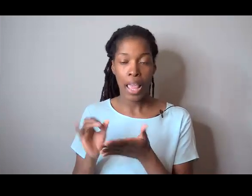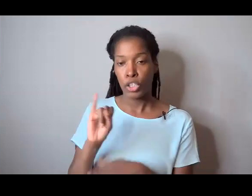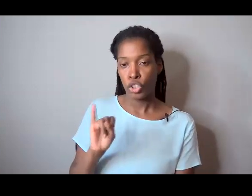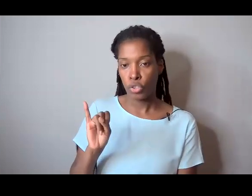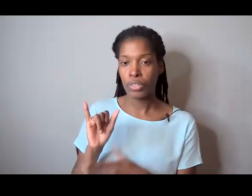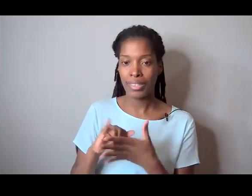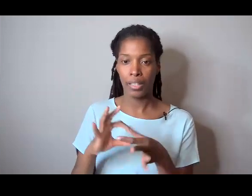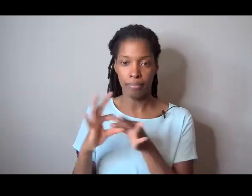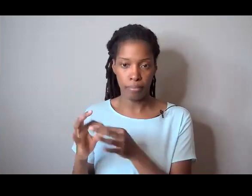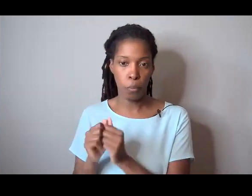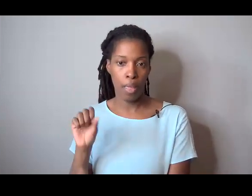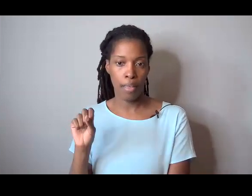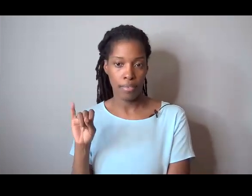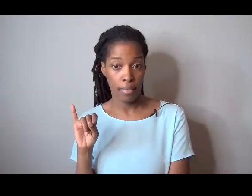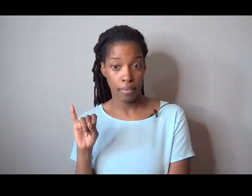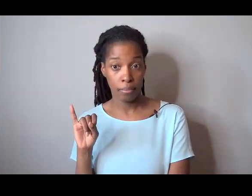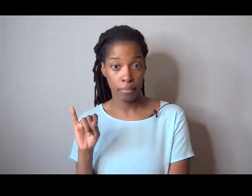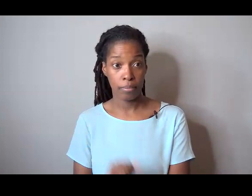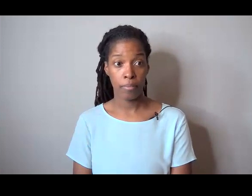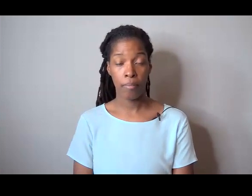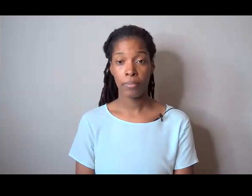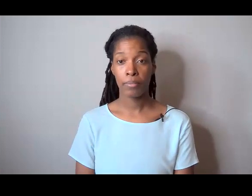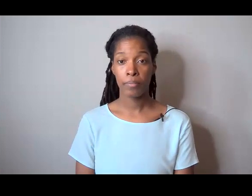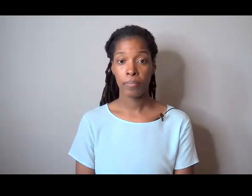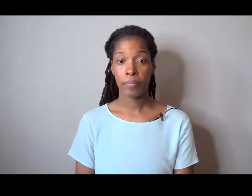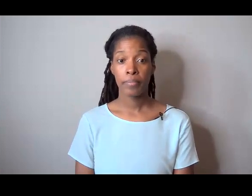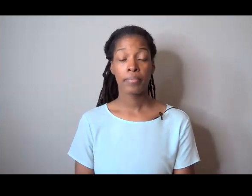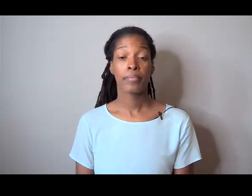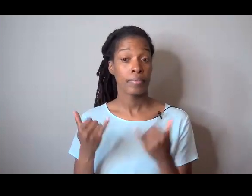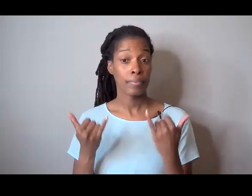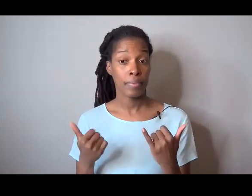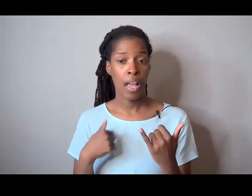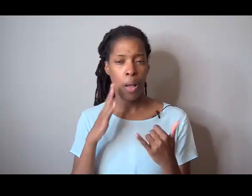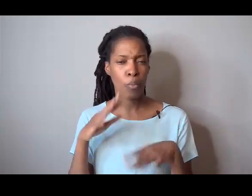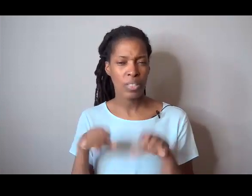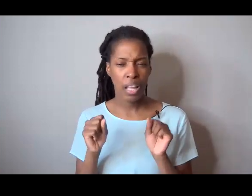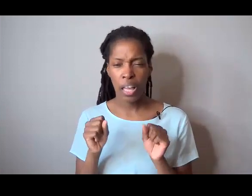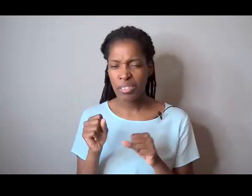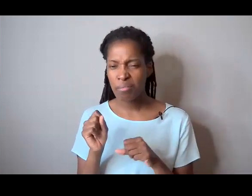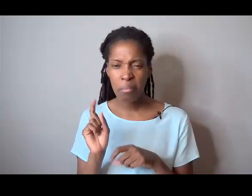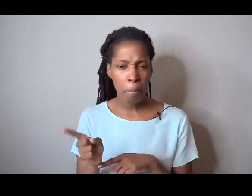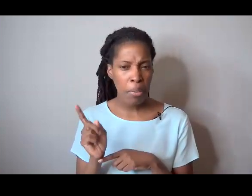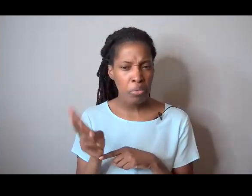Now to tackle this topic, I'm actually going to take a few minutes to make sure everybody knows